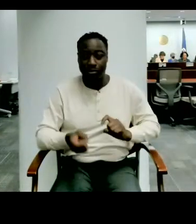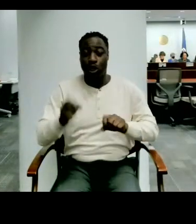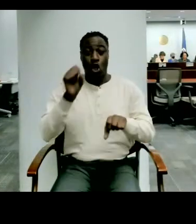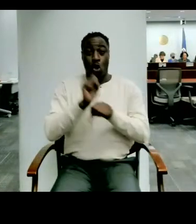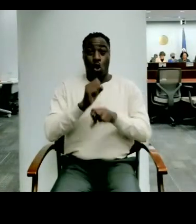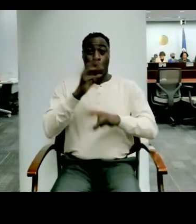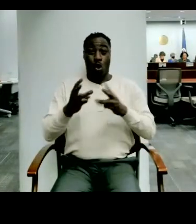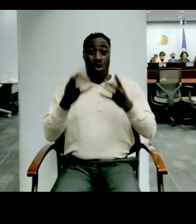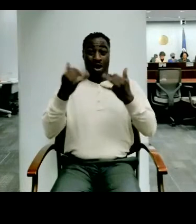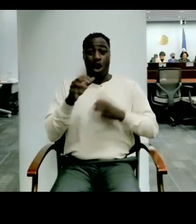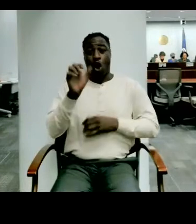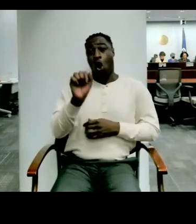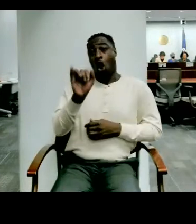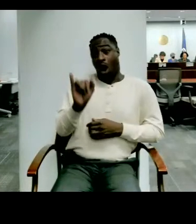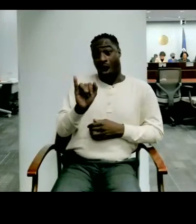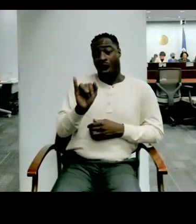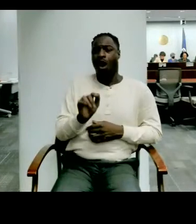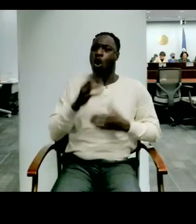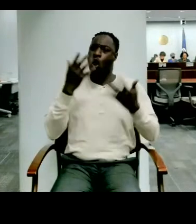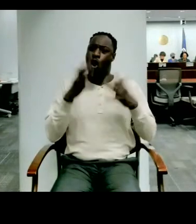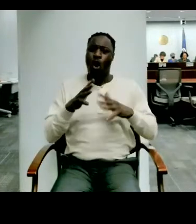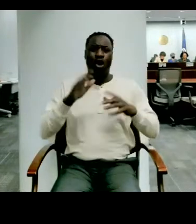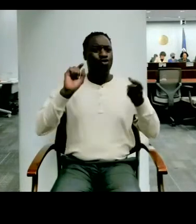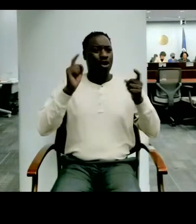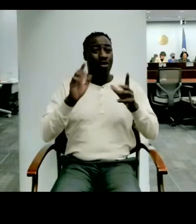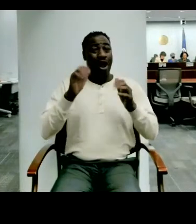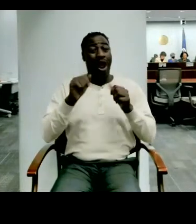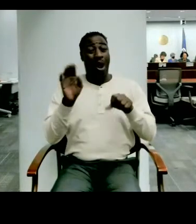tificial Intelligence has already transformed how businesses operate.